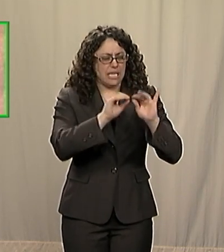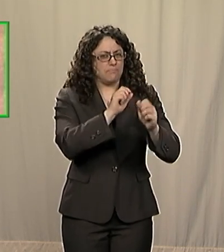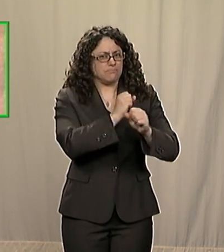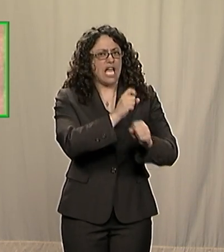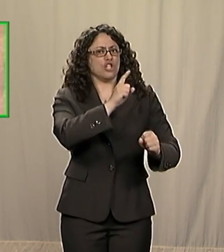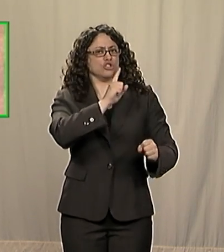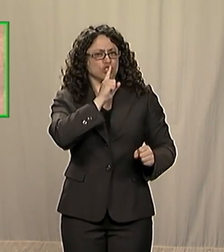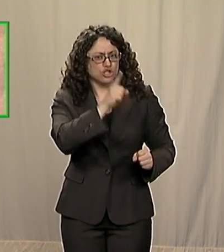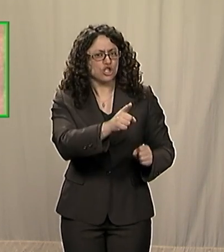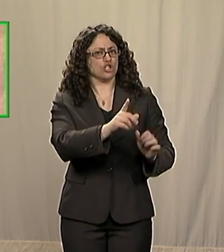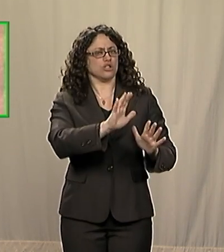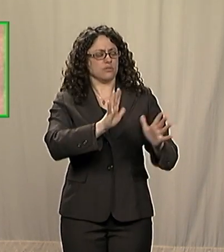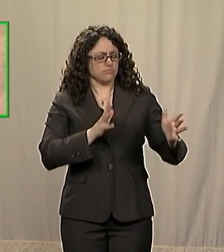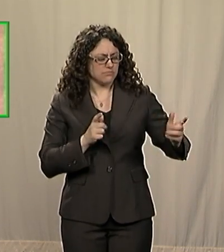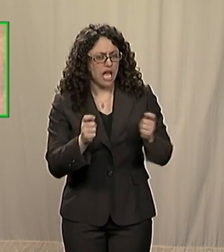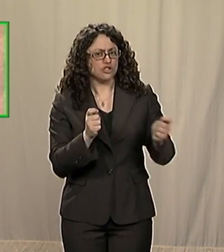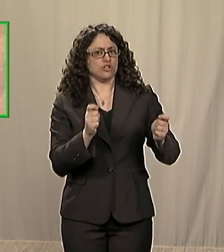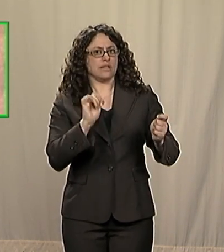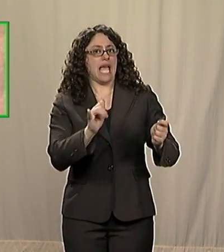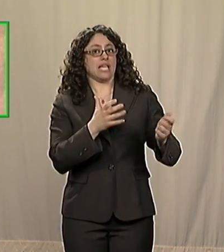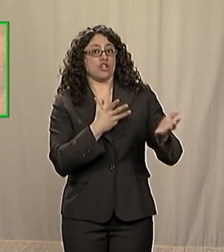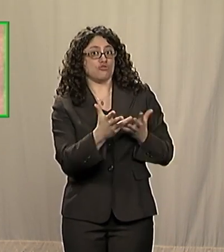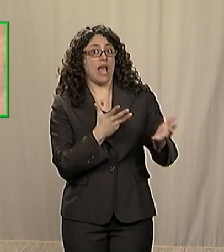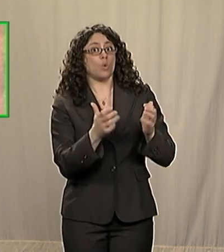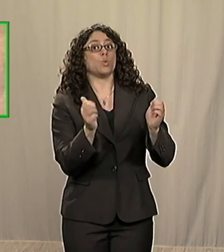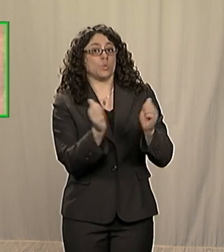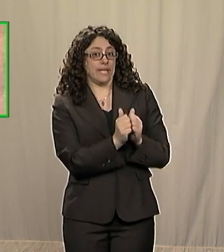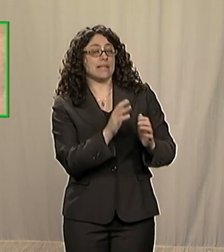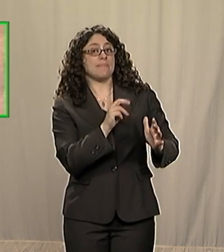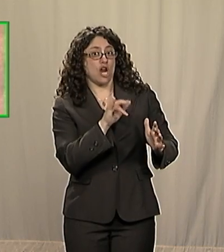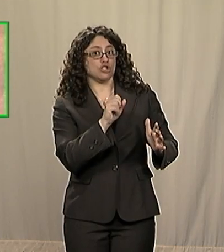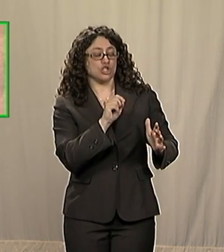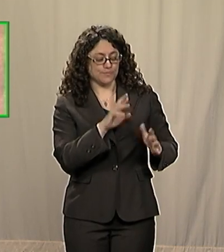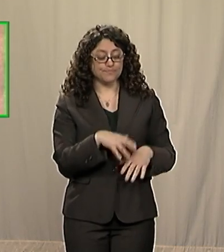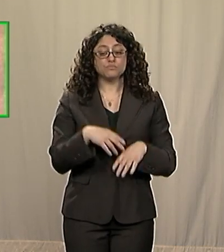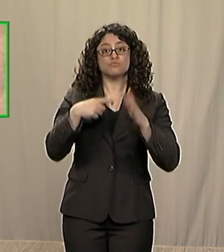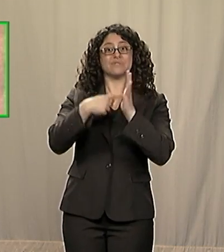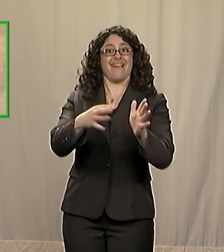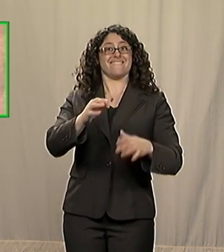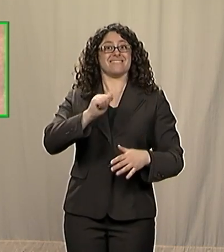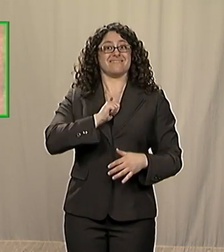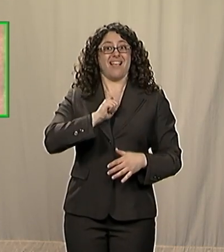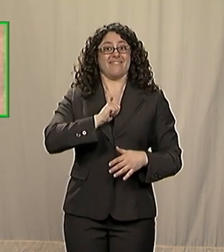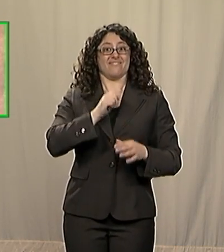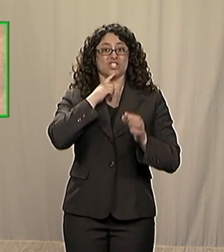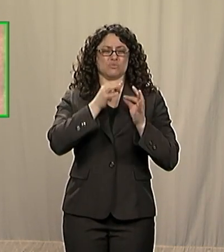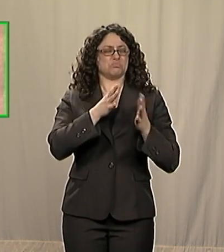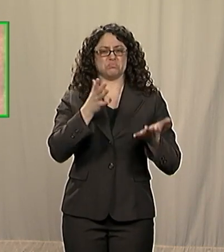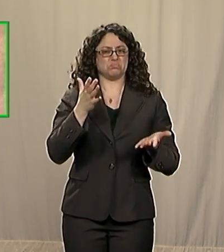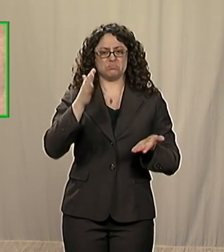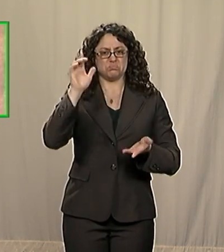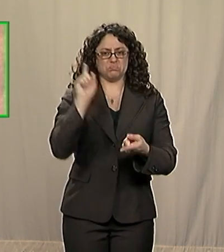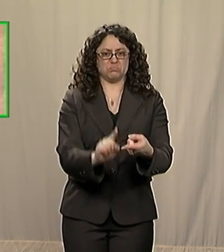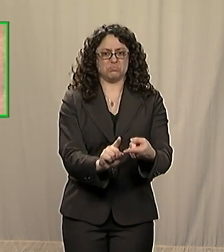as much as possible the interaction. Presentation of self by the interpreter is very little, if not negative.